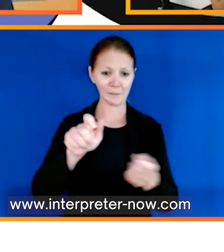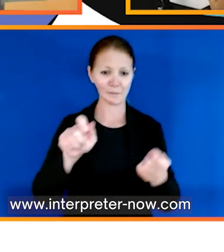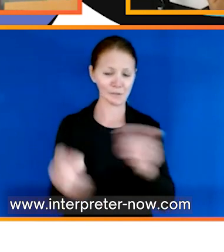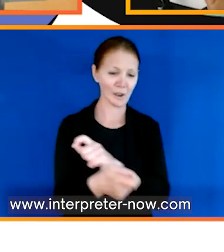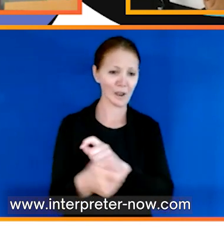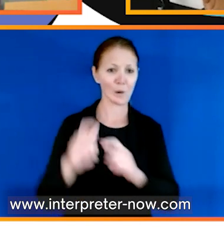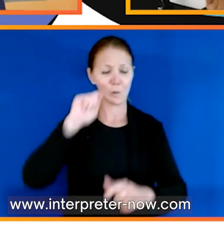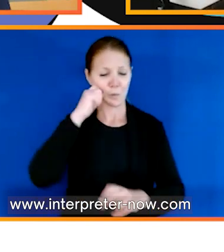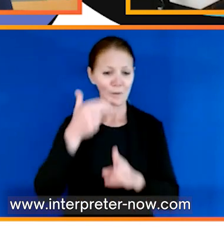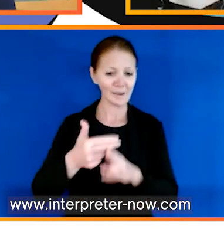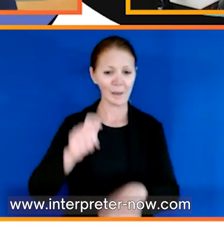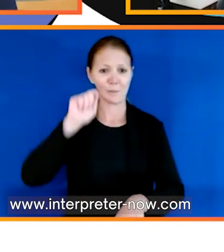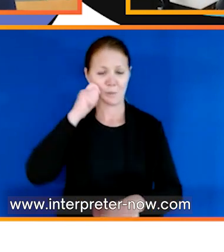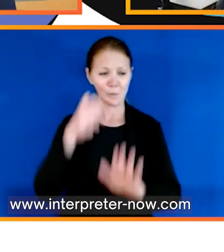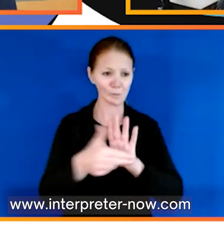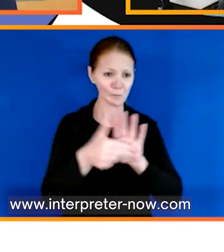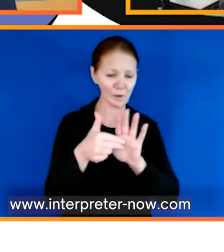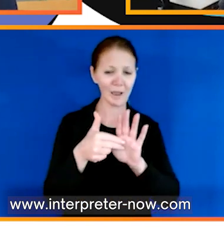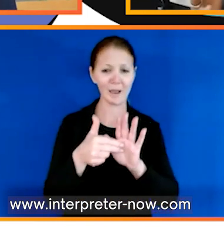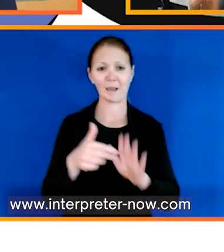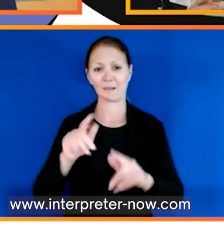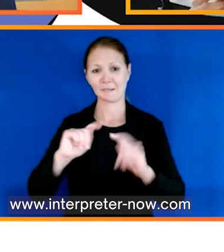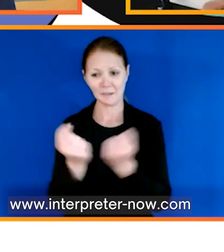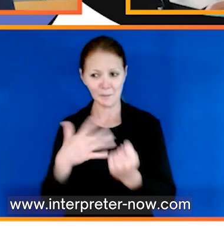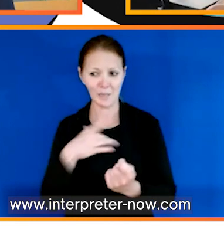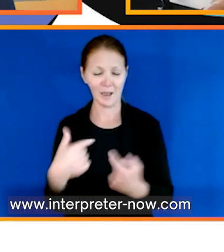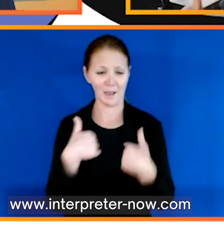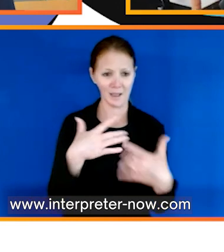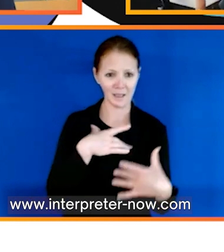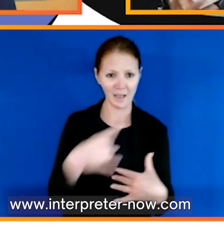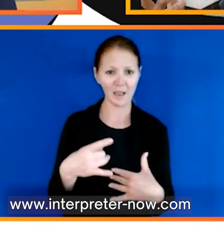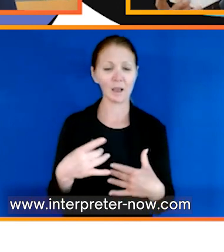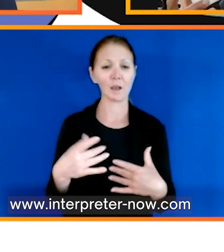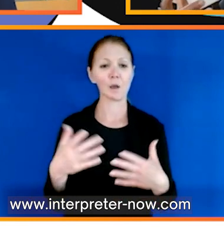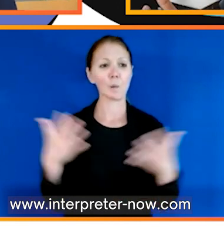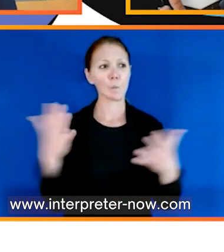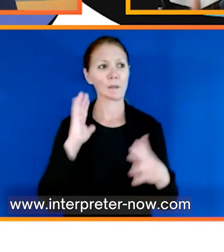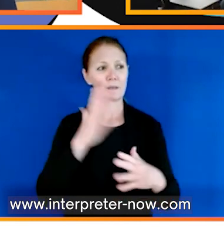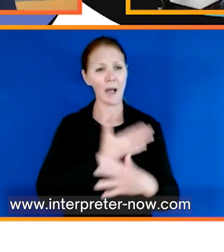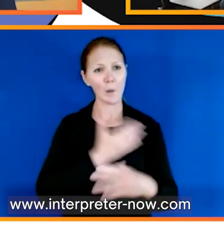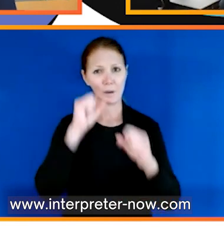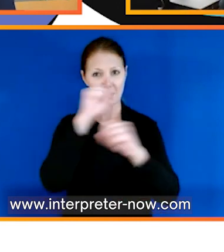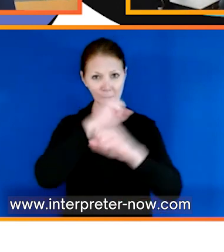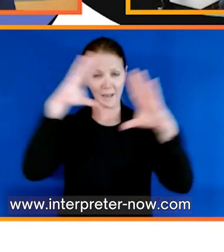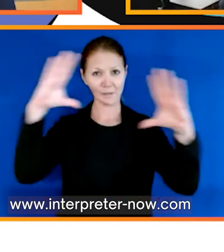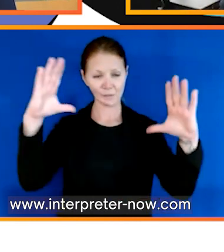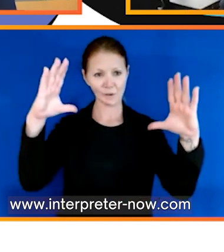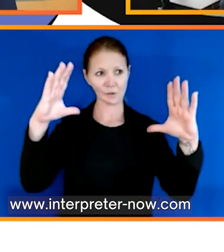Big name, cool name, cool brand. I like it. You like it. We like it. Team like it.